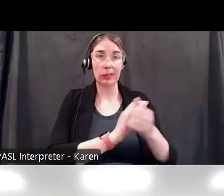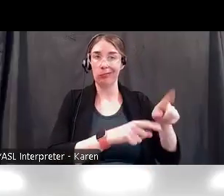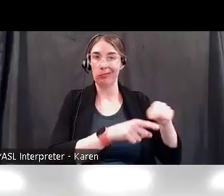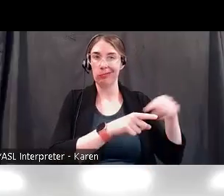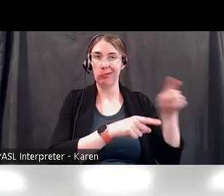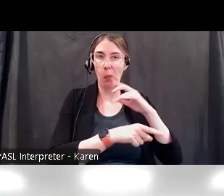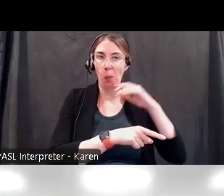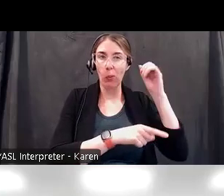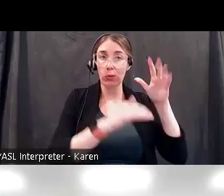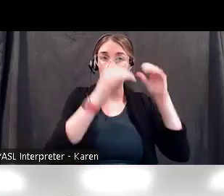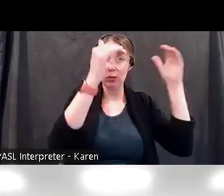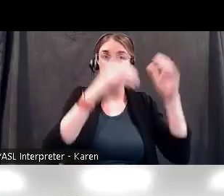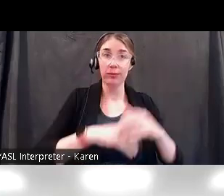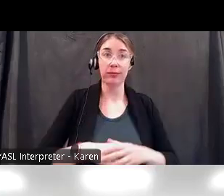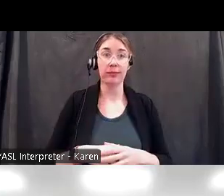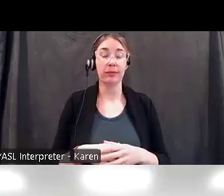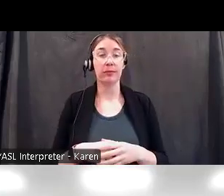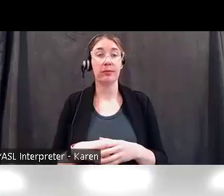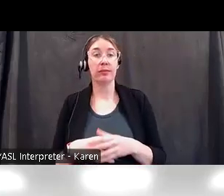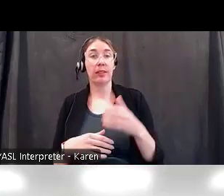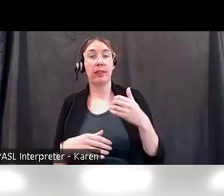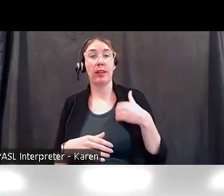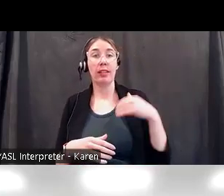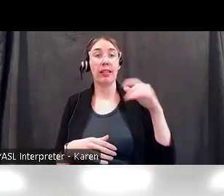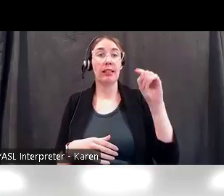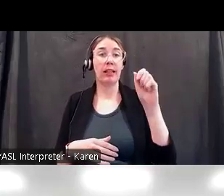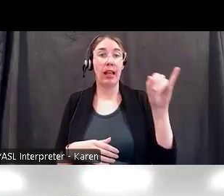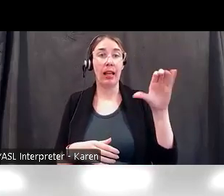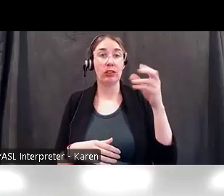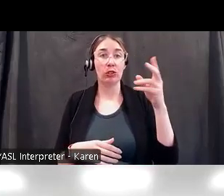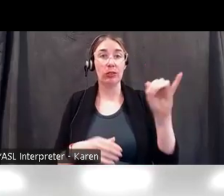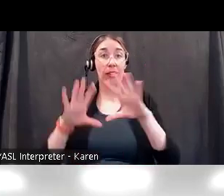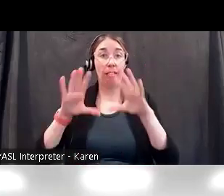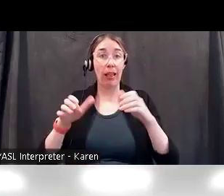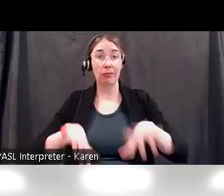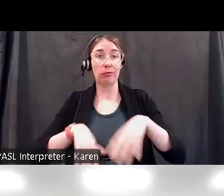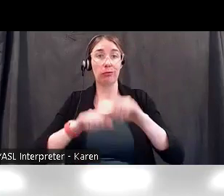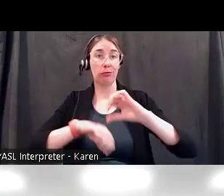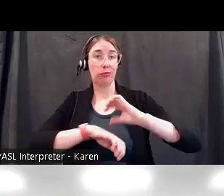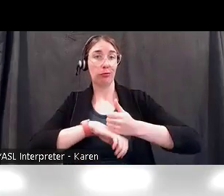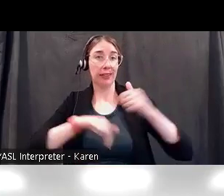We actually have a Tai Chi class that will be happening here at our office in June that